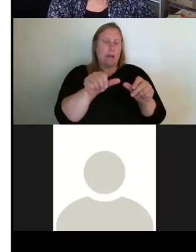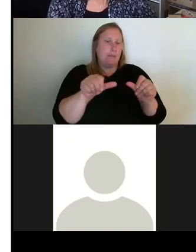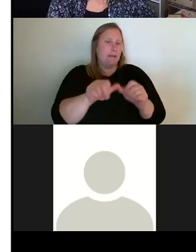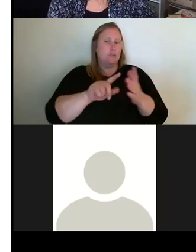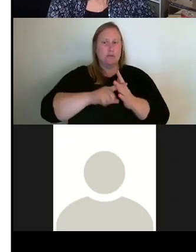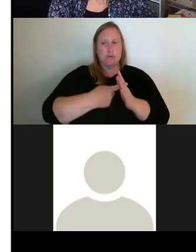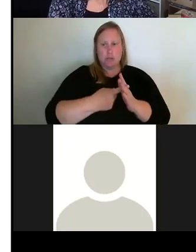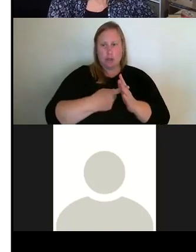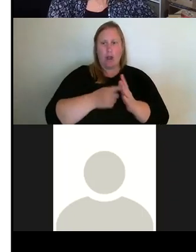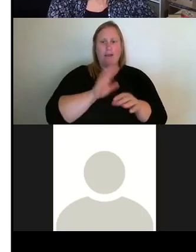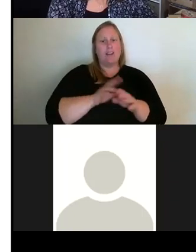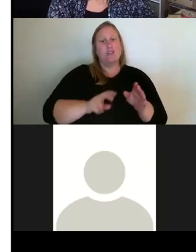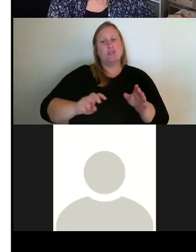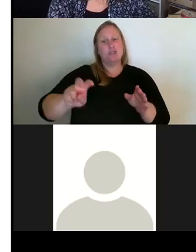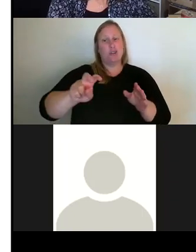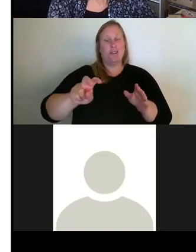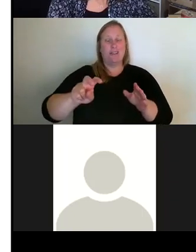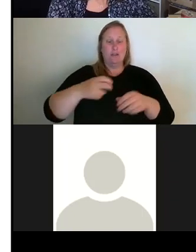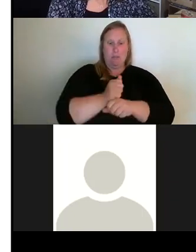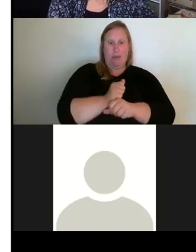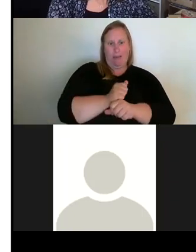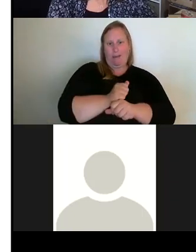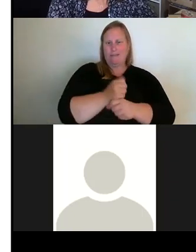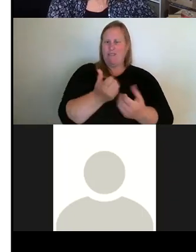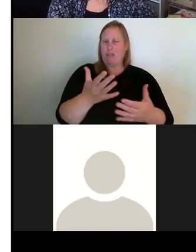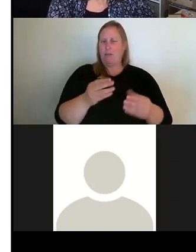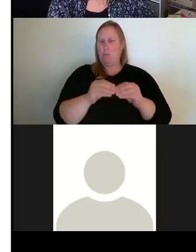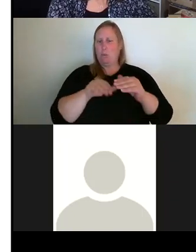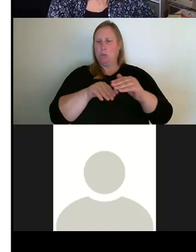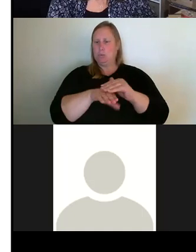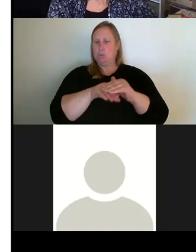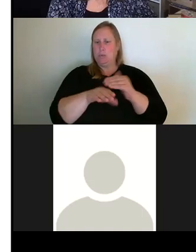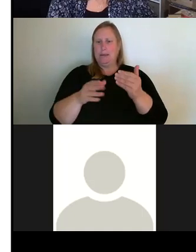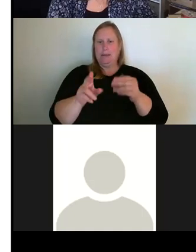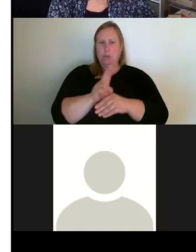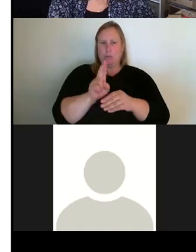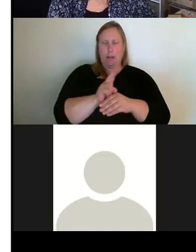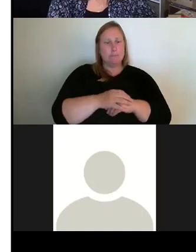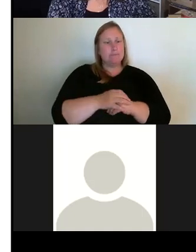towards making content more usable. But on screen we have three columns in the